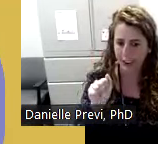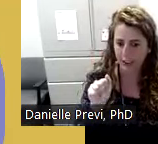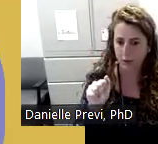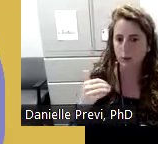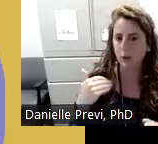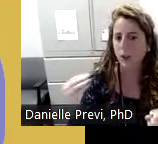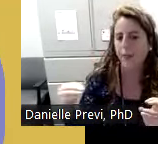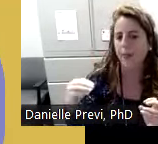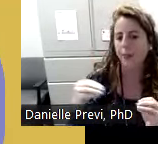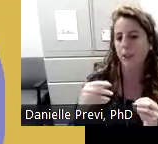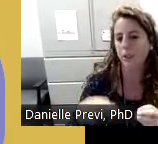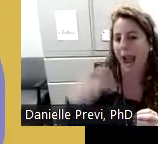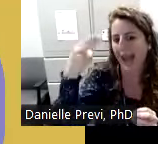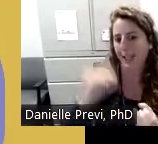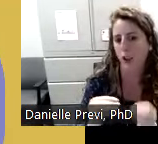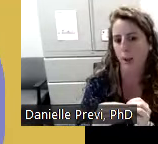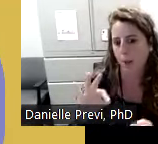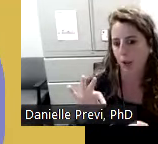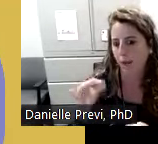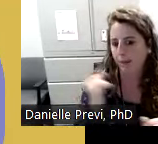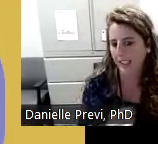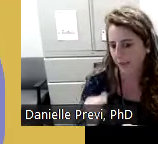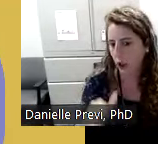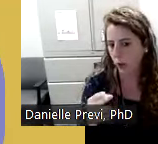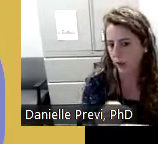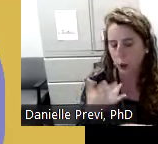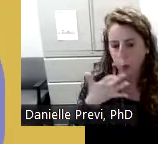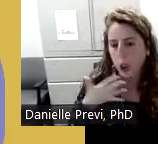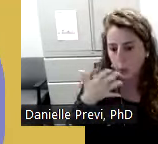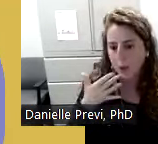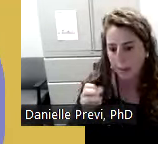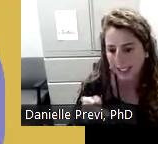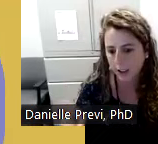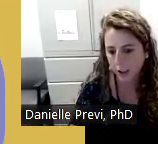that are more dominant. In northern Virginia, for example, there's a high number of individuals who